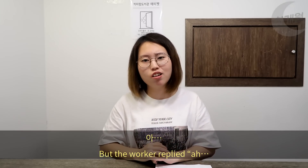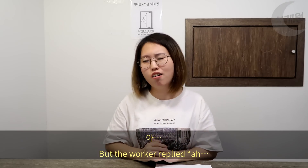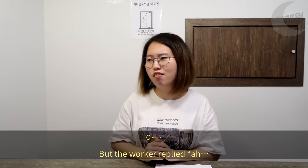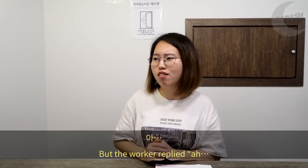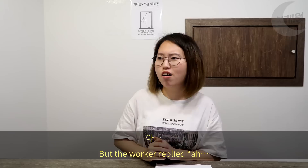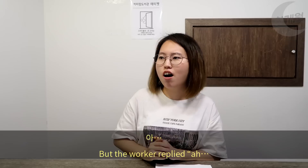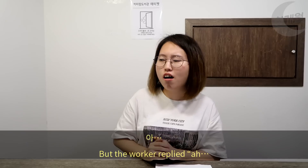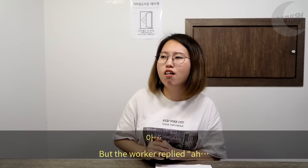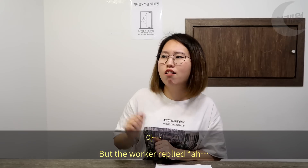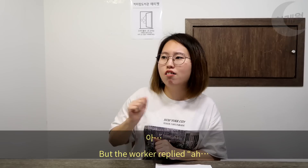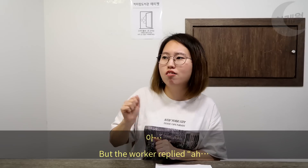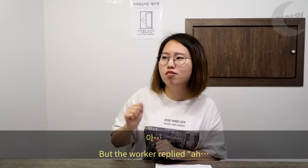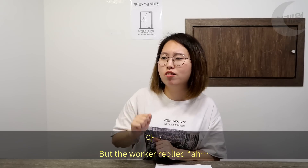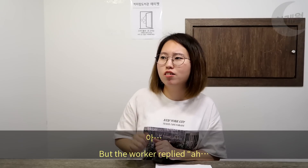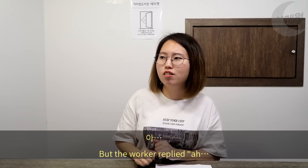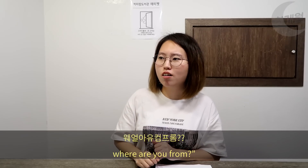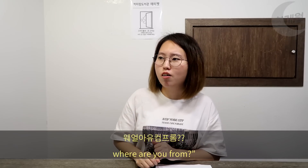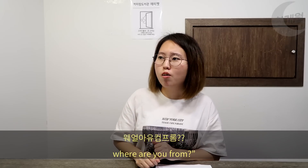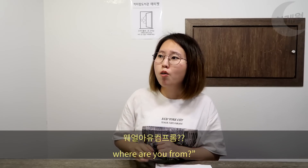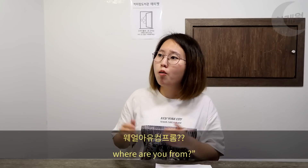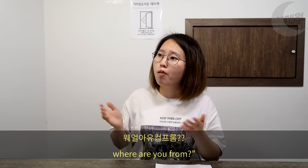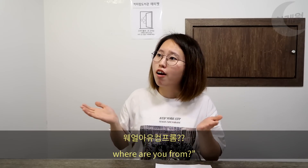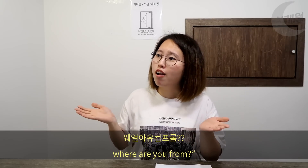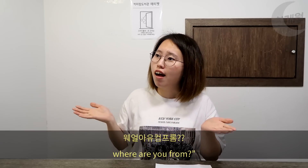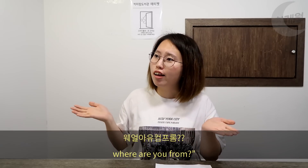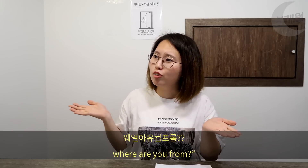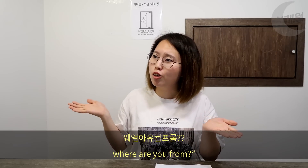ah… where are you from?